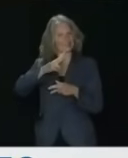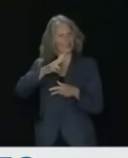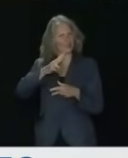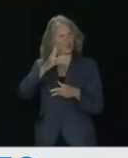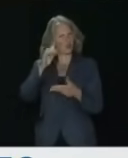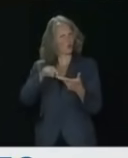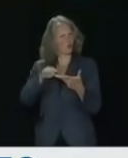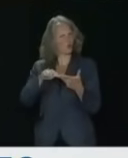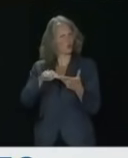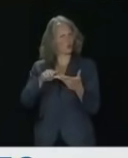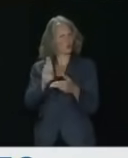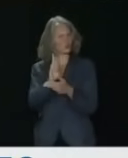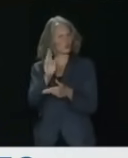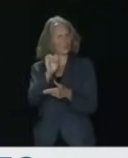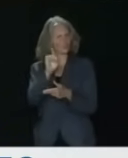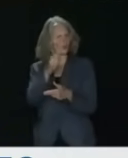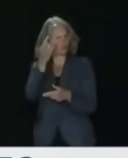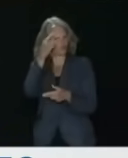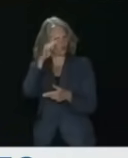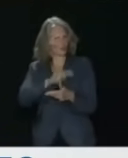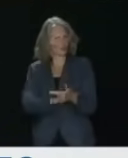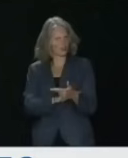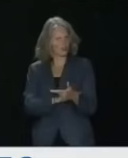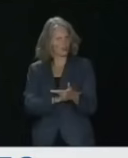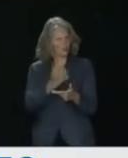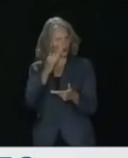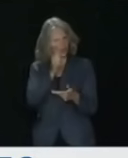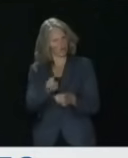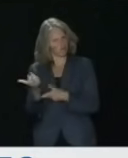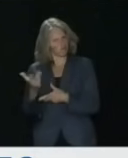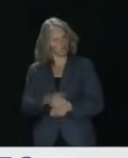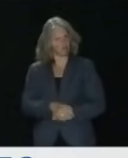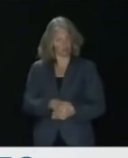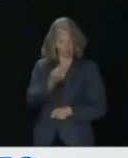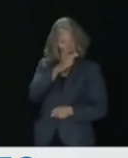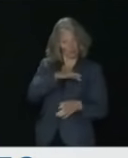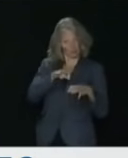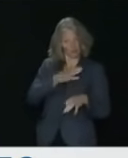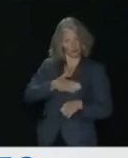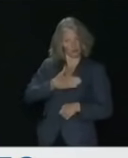VACCINES ARE SUFFICIENT FOR MIXING SO WHY ARE WE STILL USING